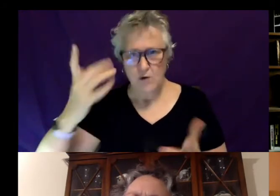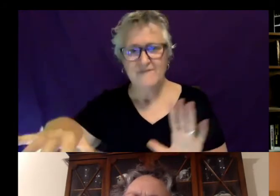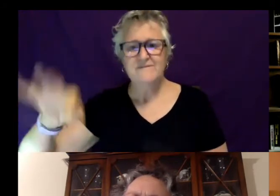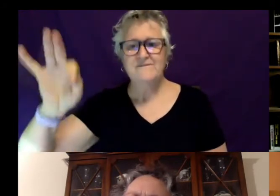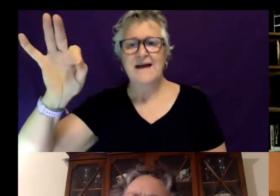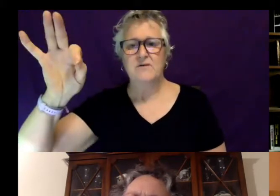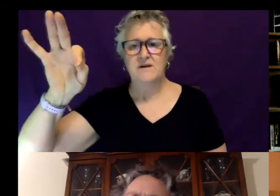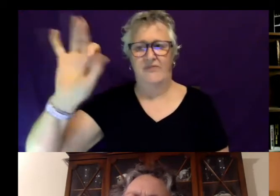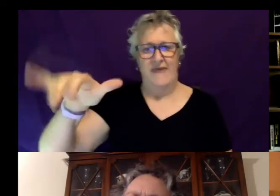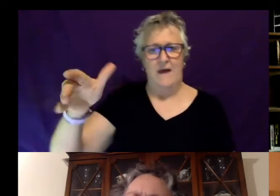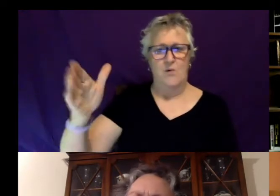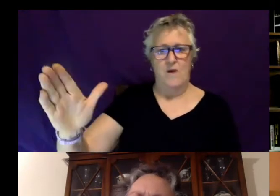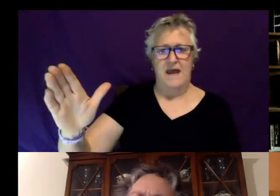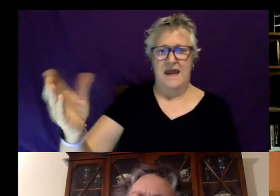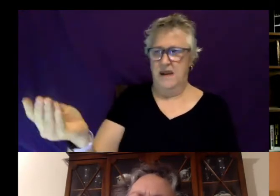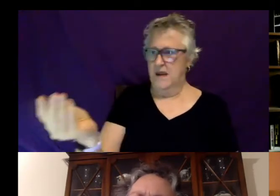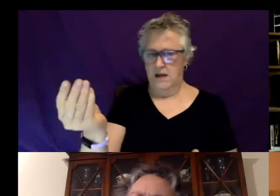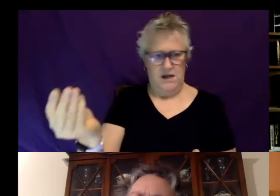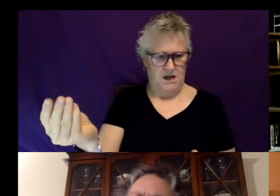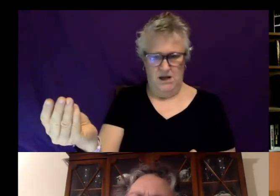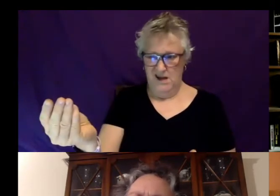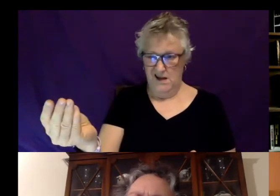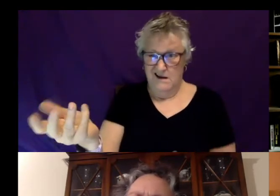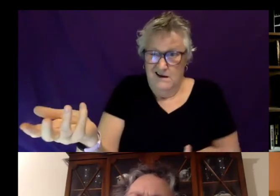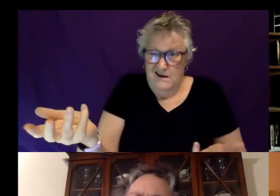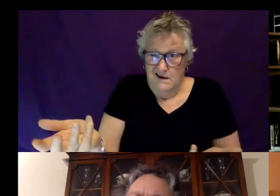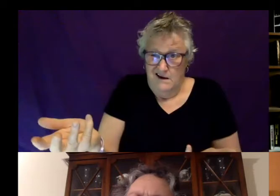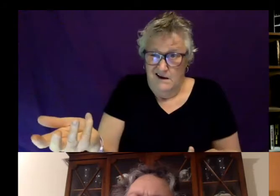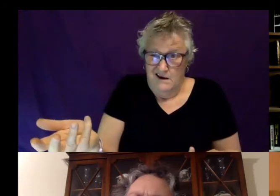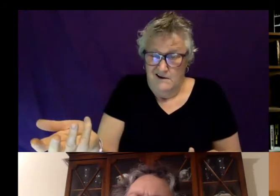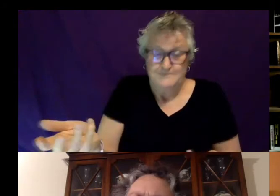and I could beat stuff into the exact shape I wanted to make it look really